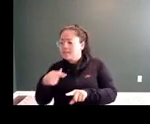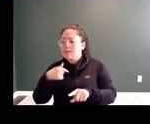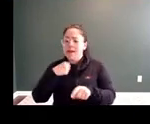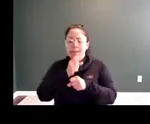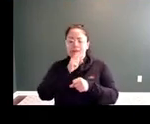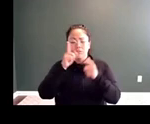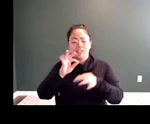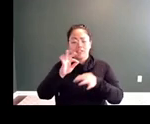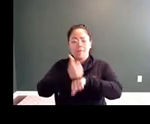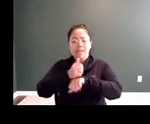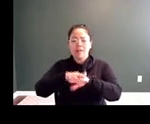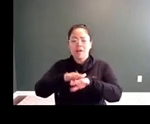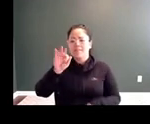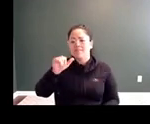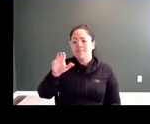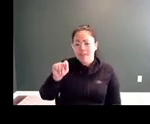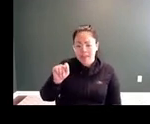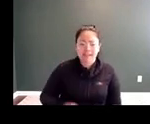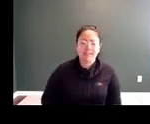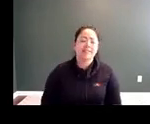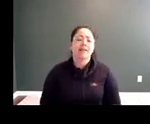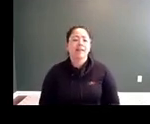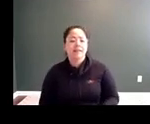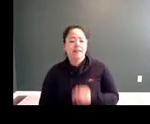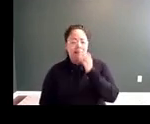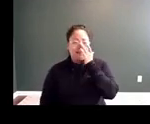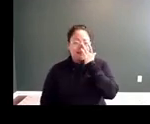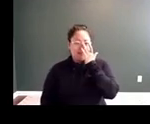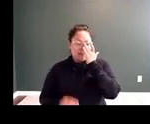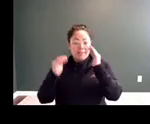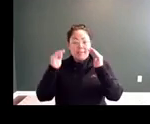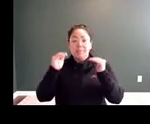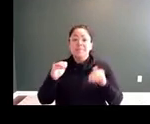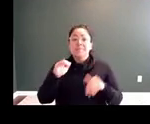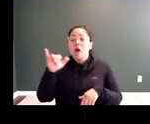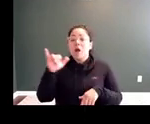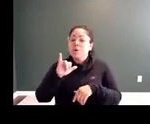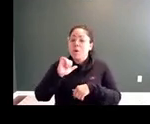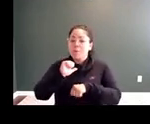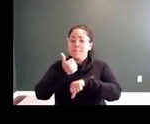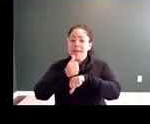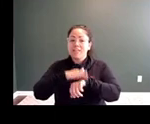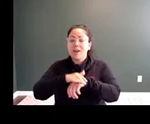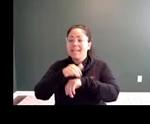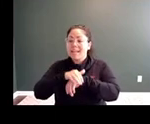into how proficient in English a person is. And it's going to be the same type of analysis.